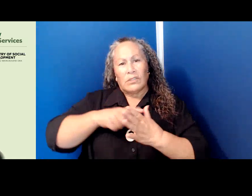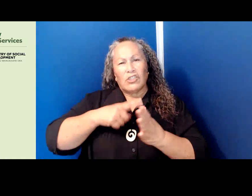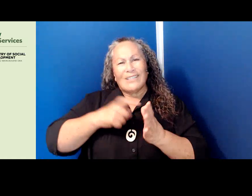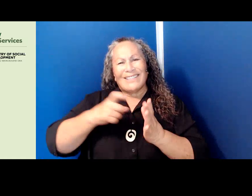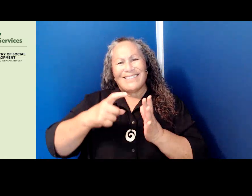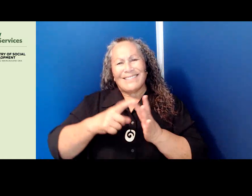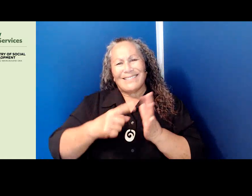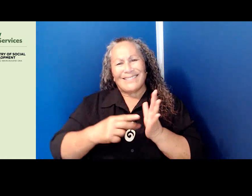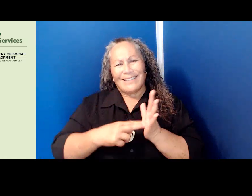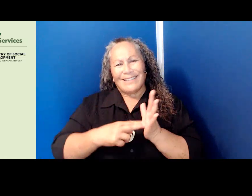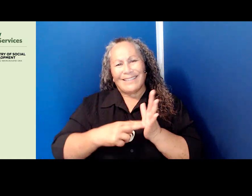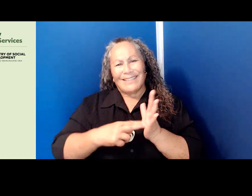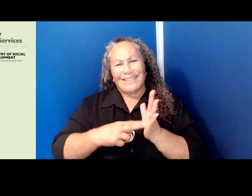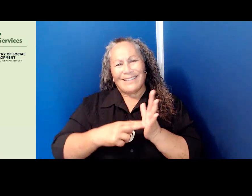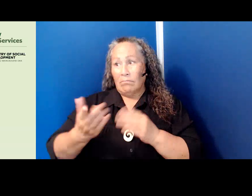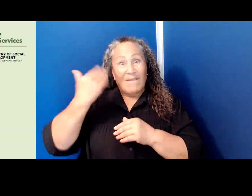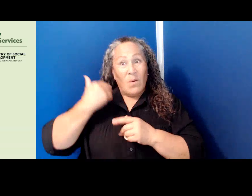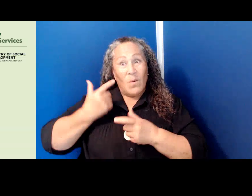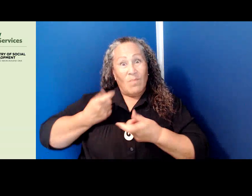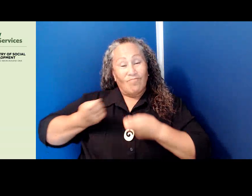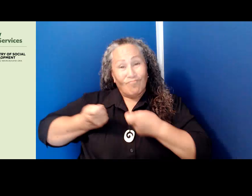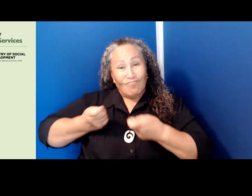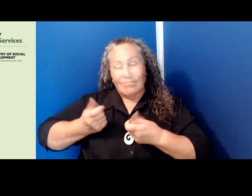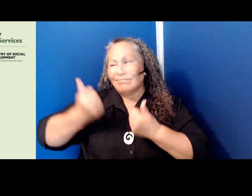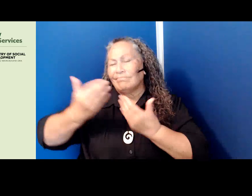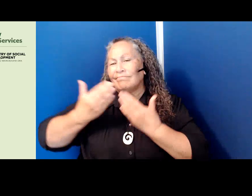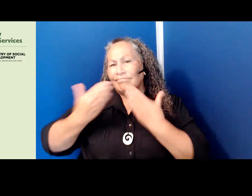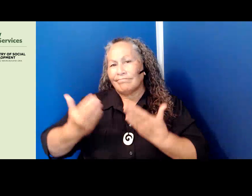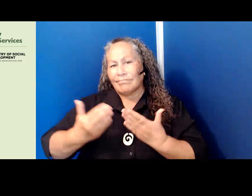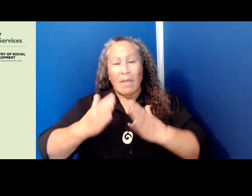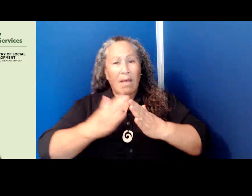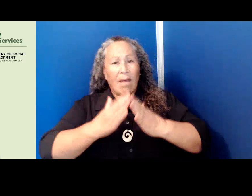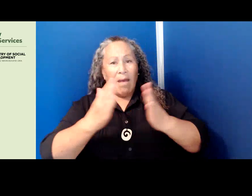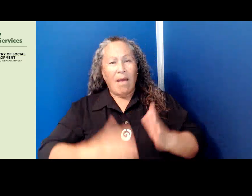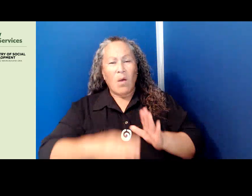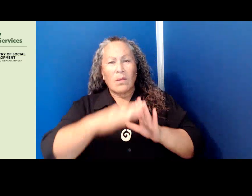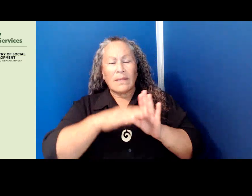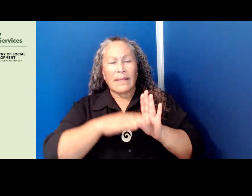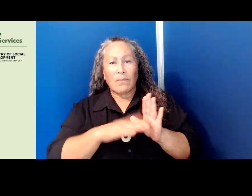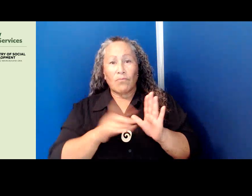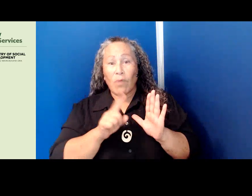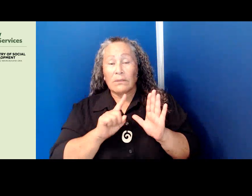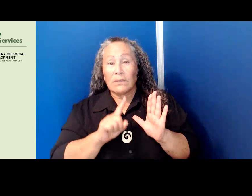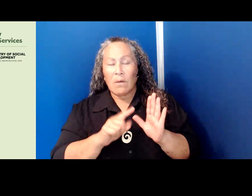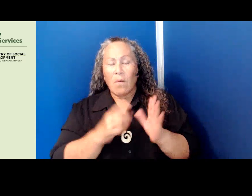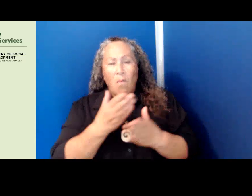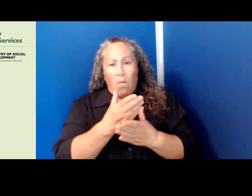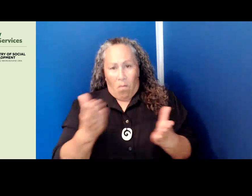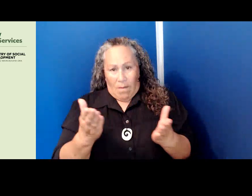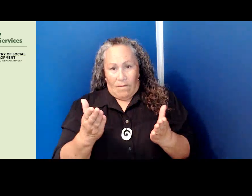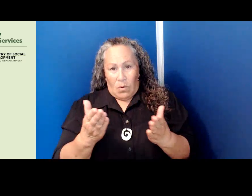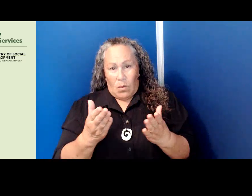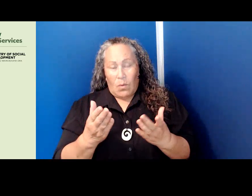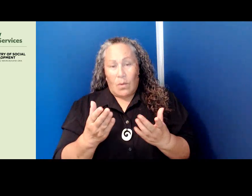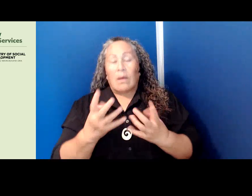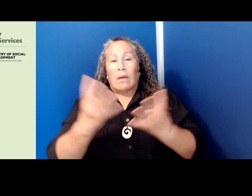past forums and some housekeeping for today. Uh, all of you entering as attendees will have